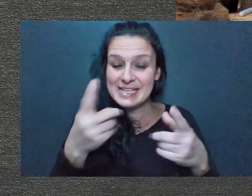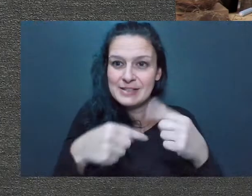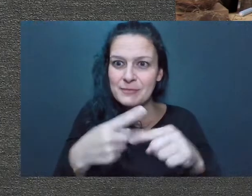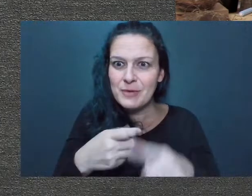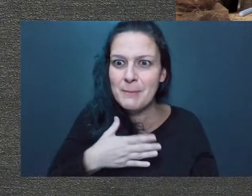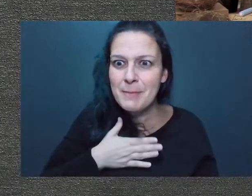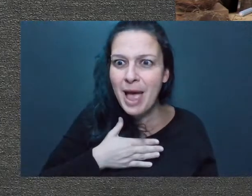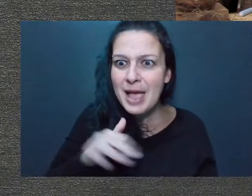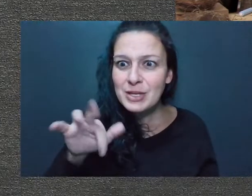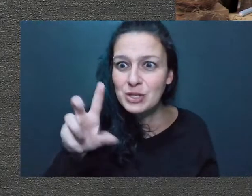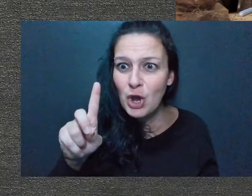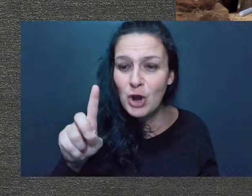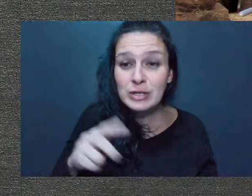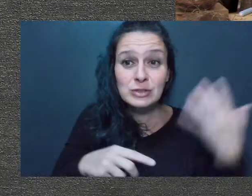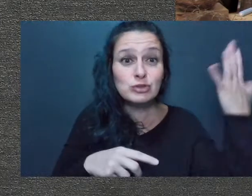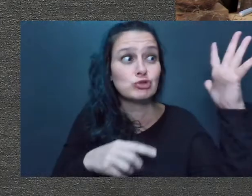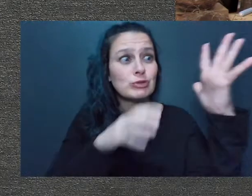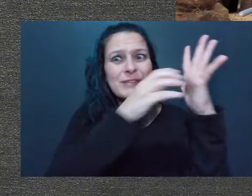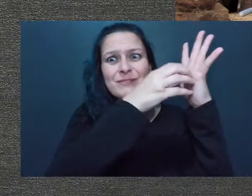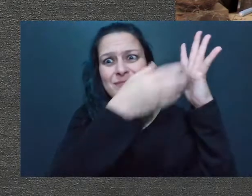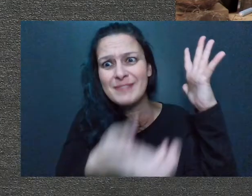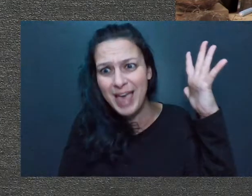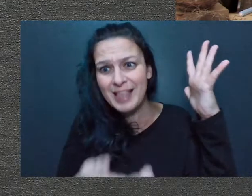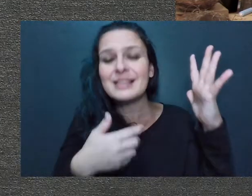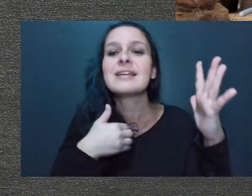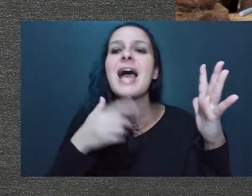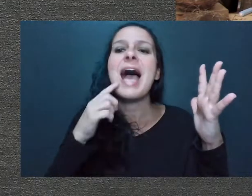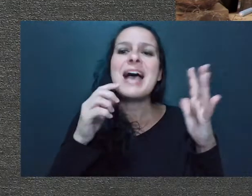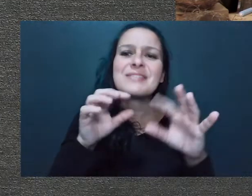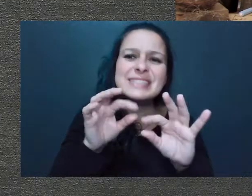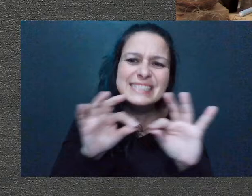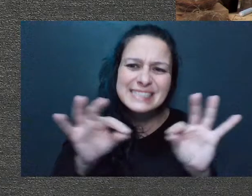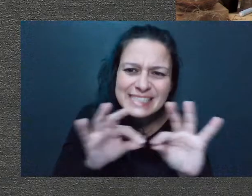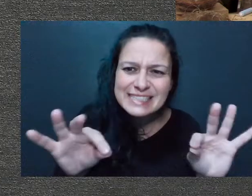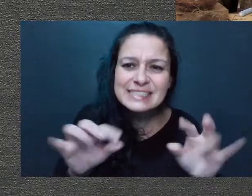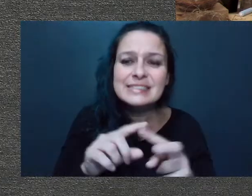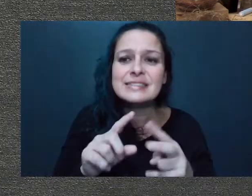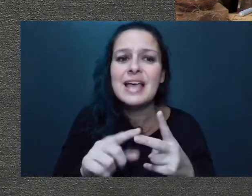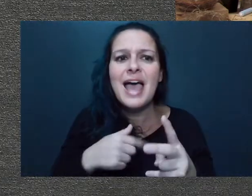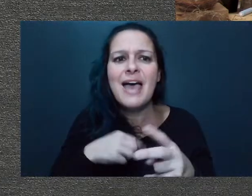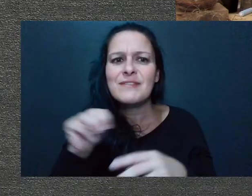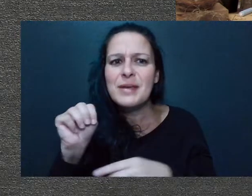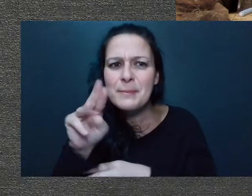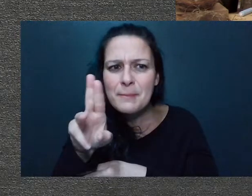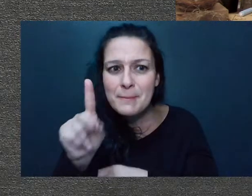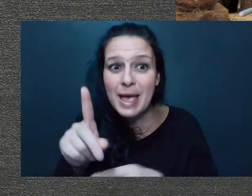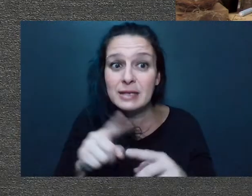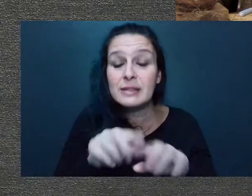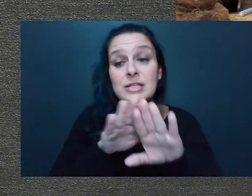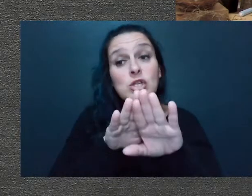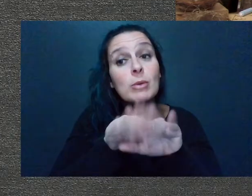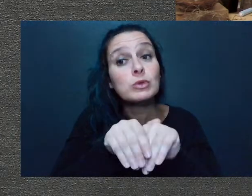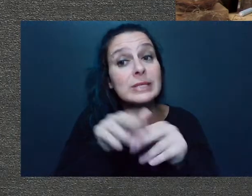It's made out of sticks. There's some mud in here. You see that? These are pretend eggs.